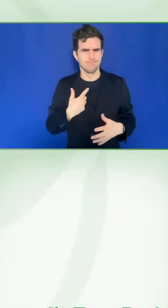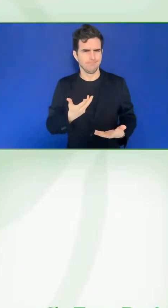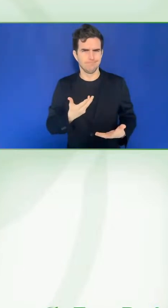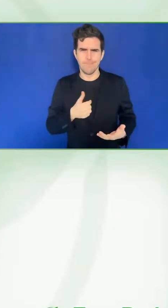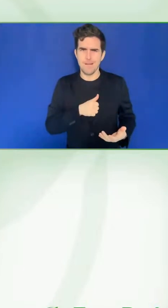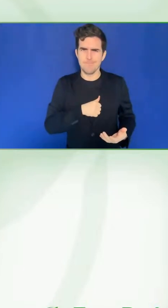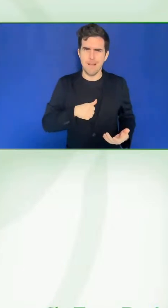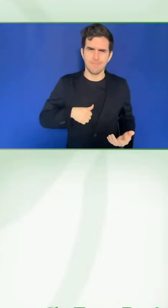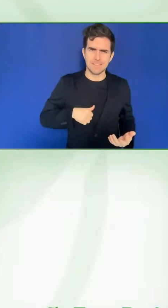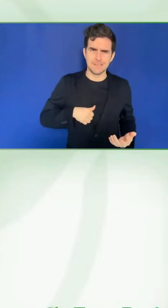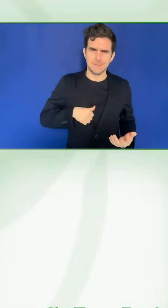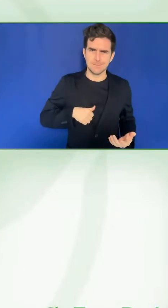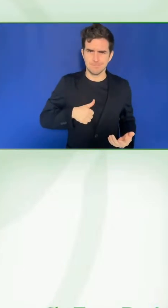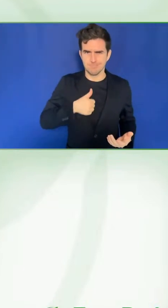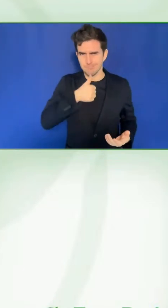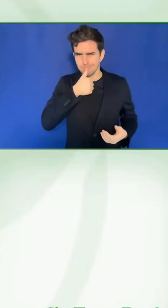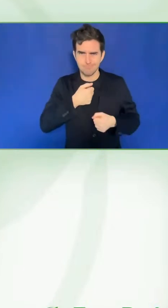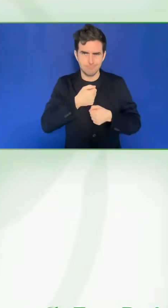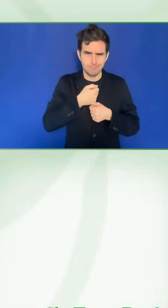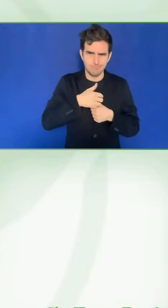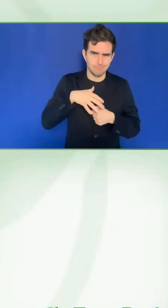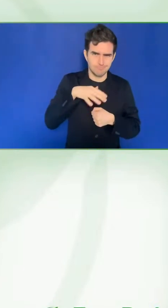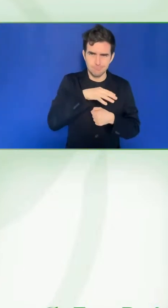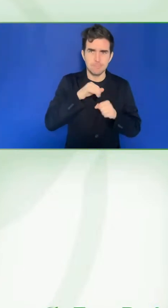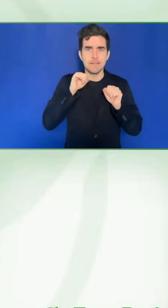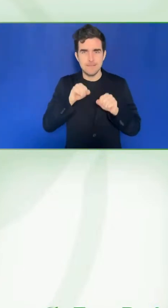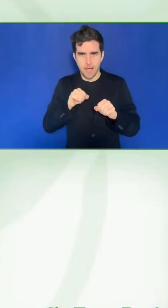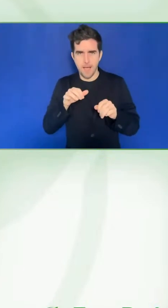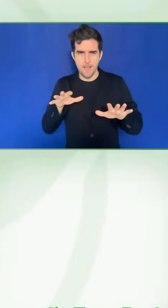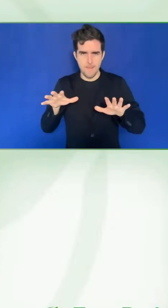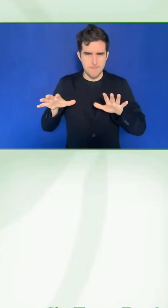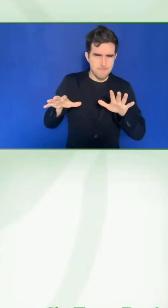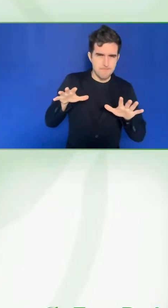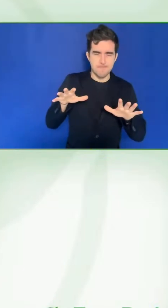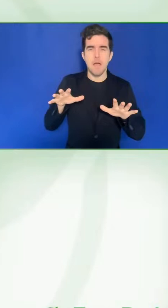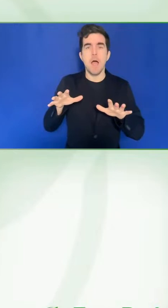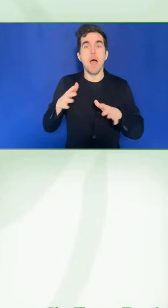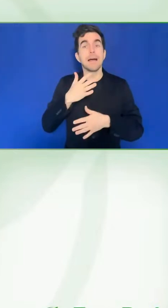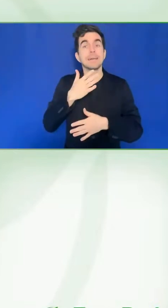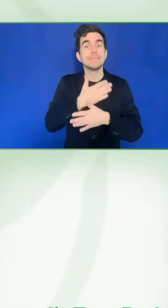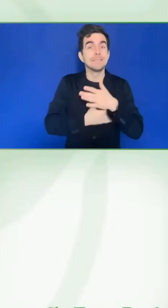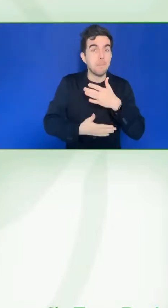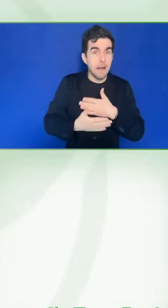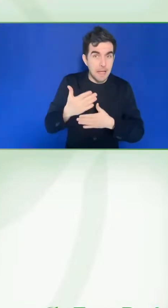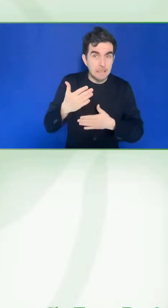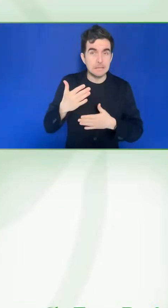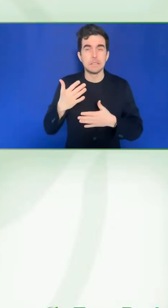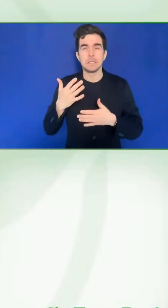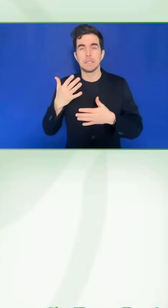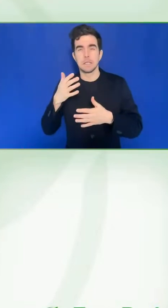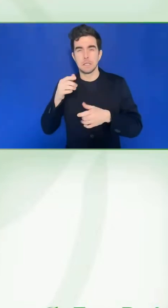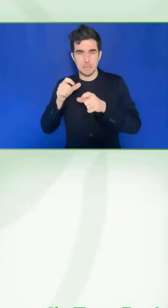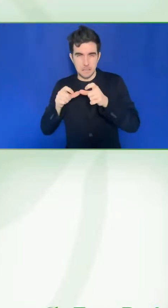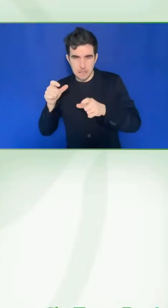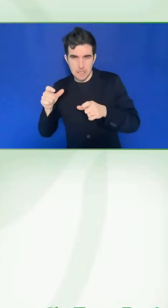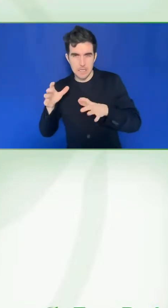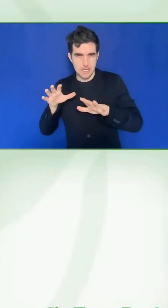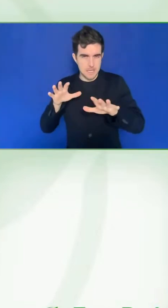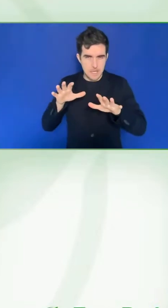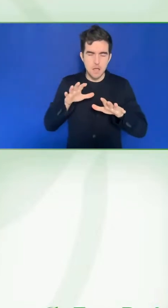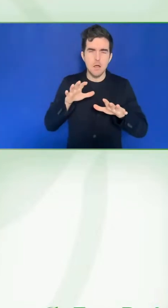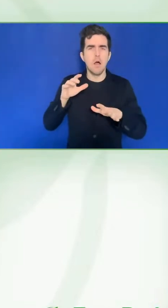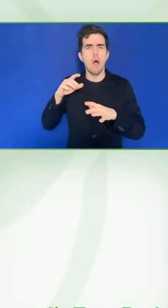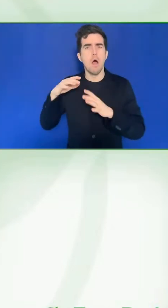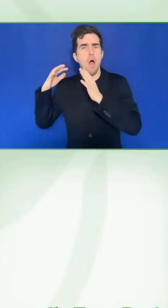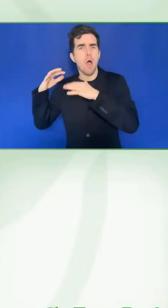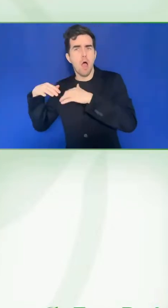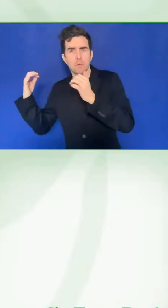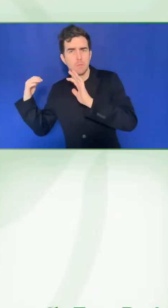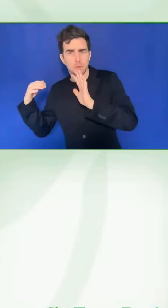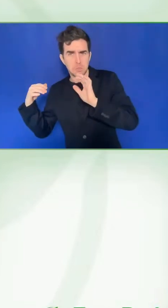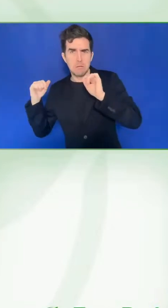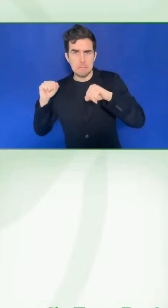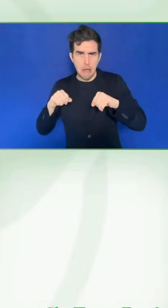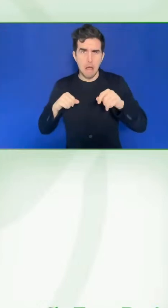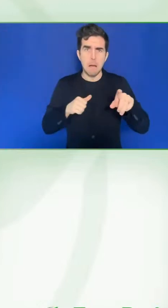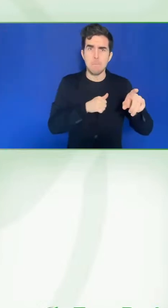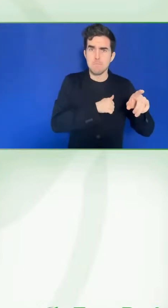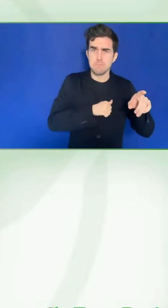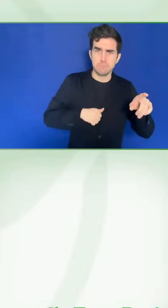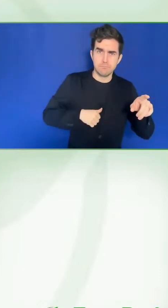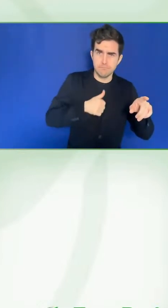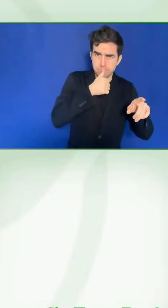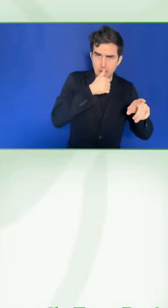I think it is the essence of disability inclusion in Japan, that it is human centric.